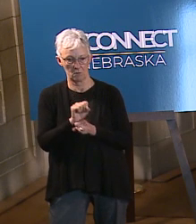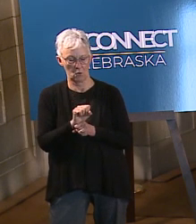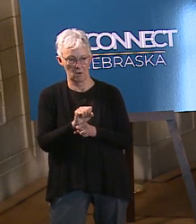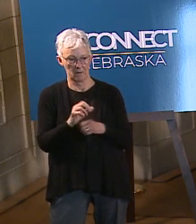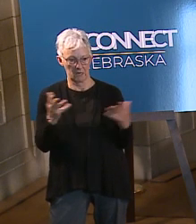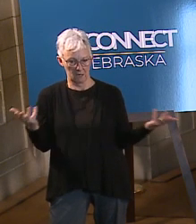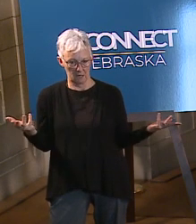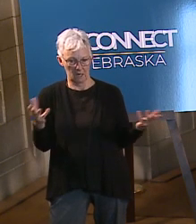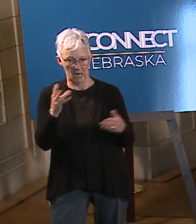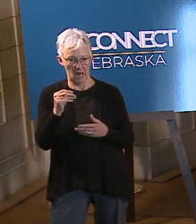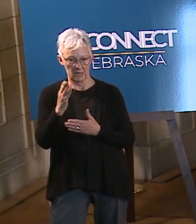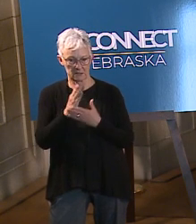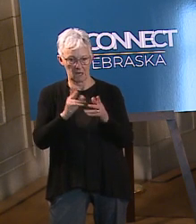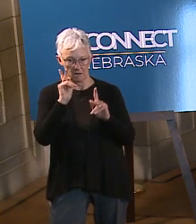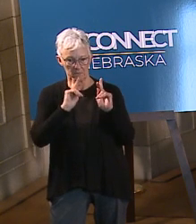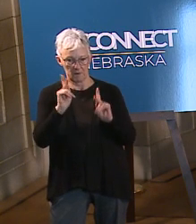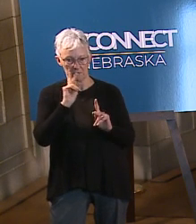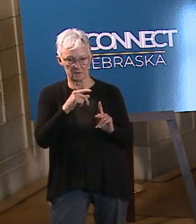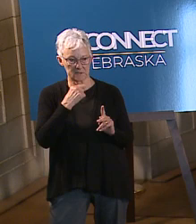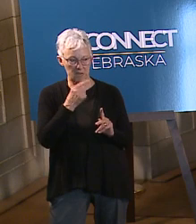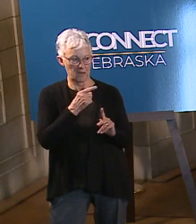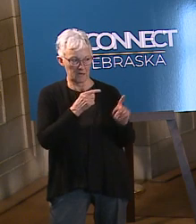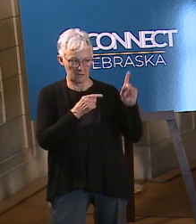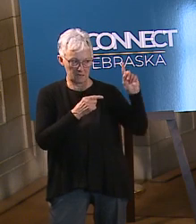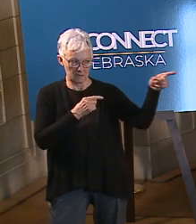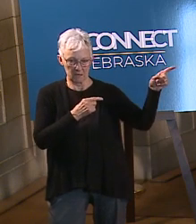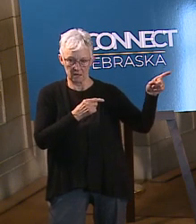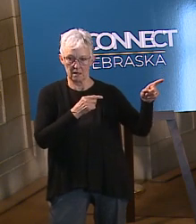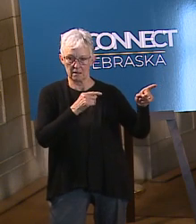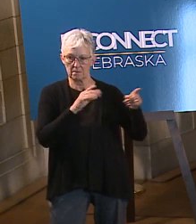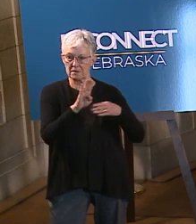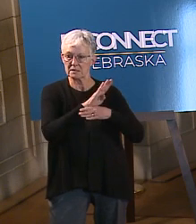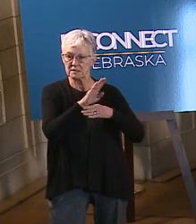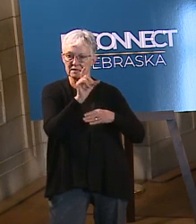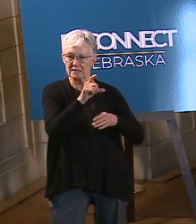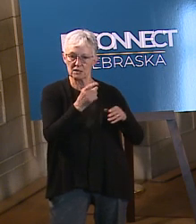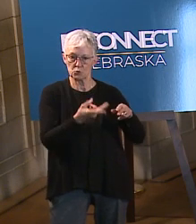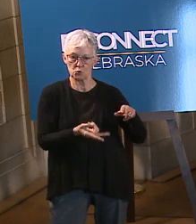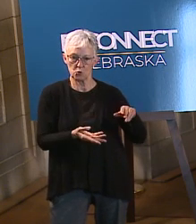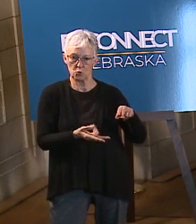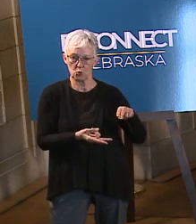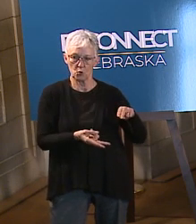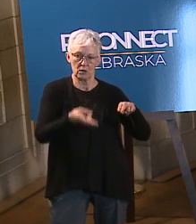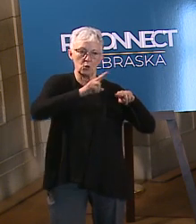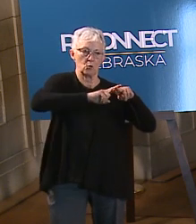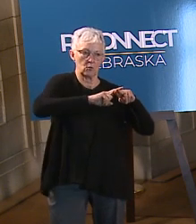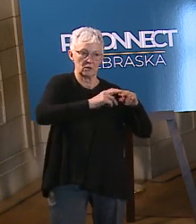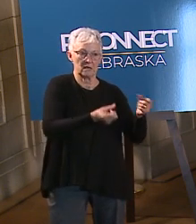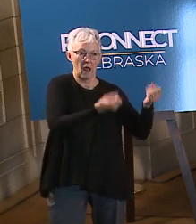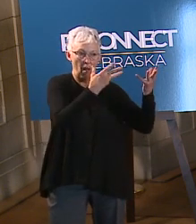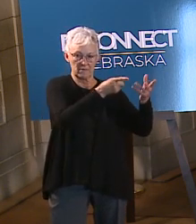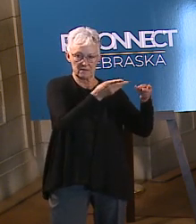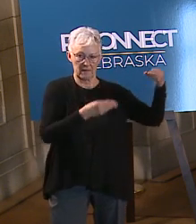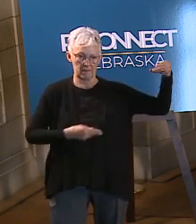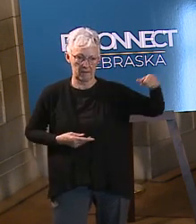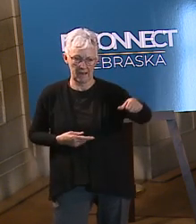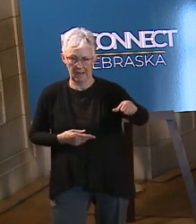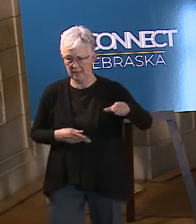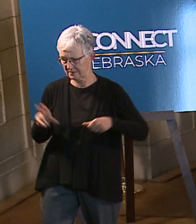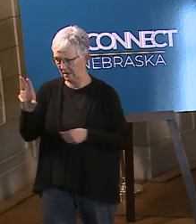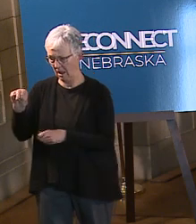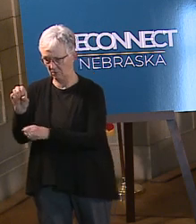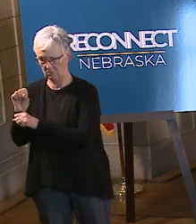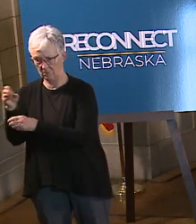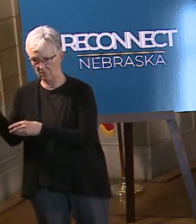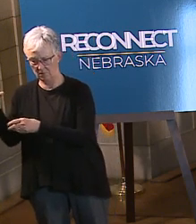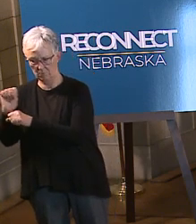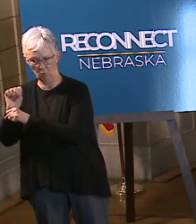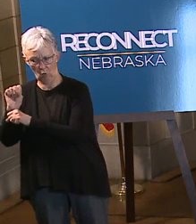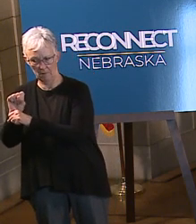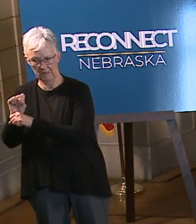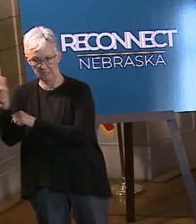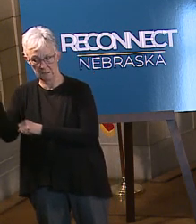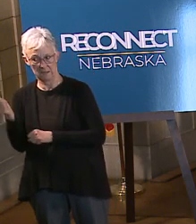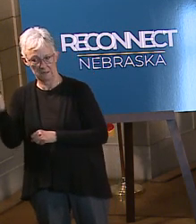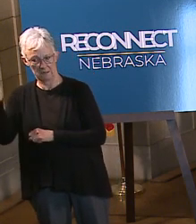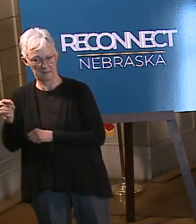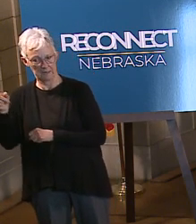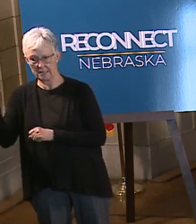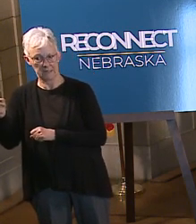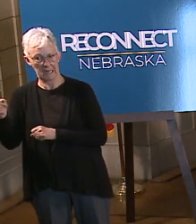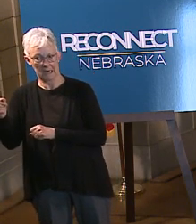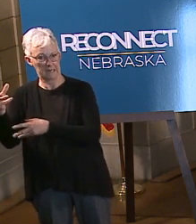QUESTIONS AS WELL.